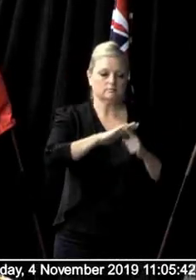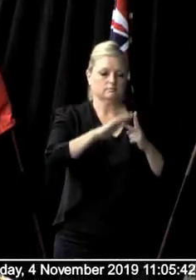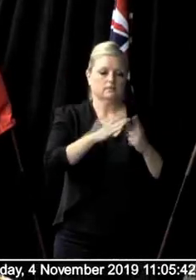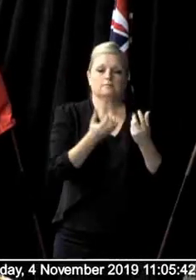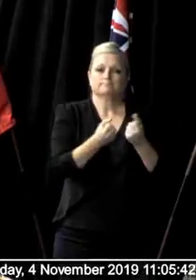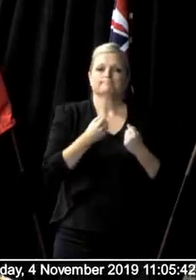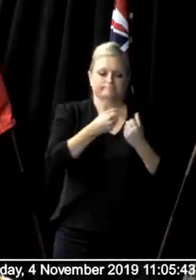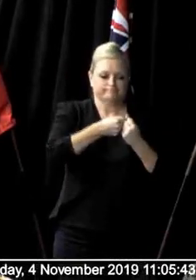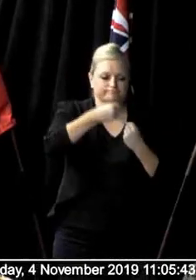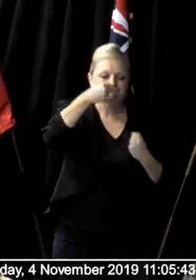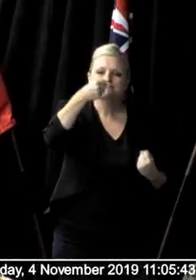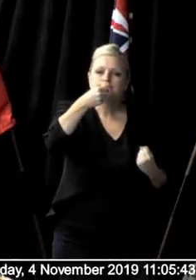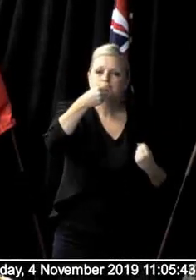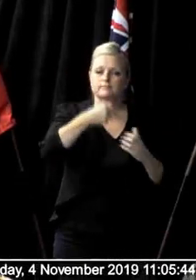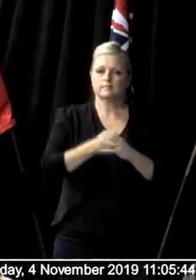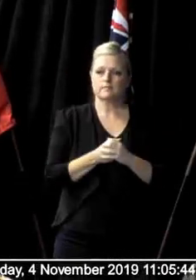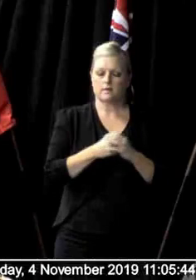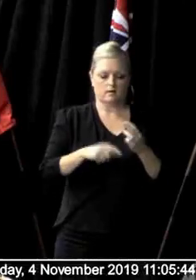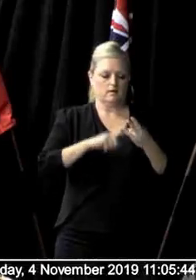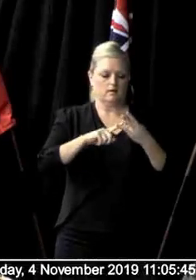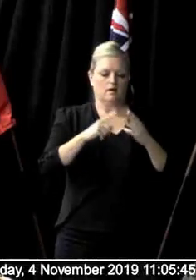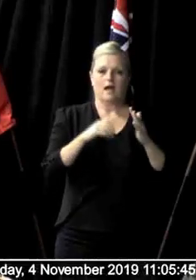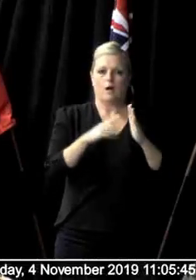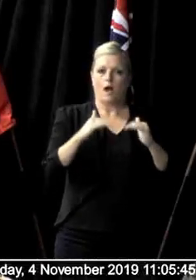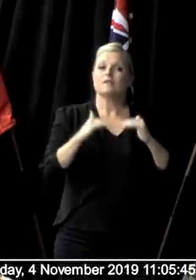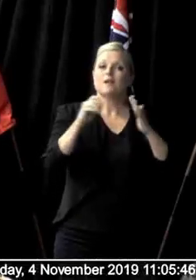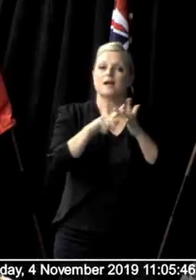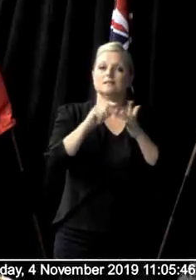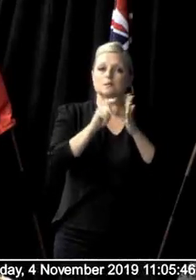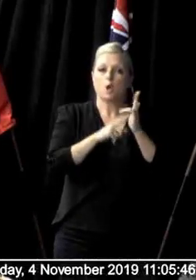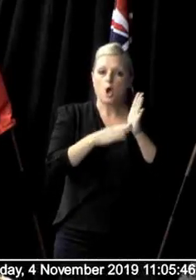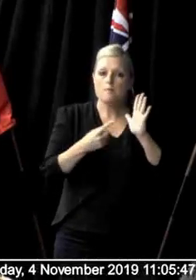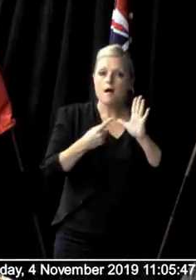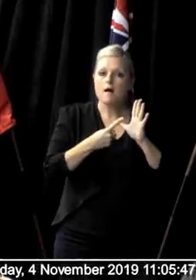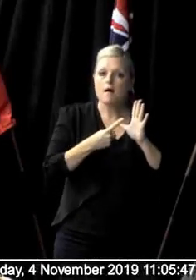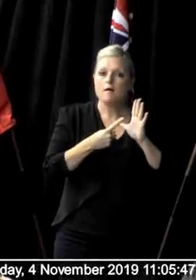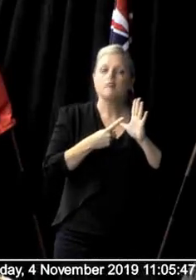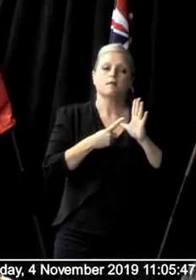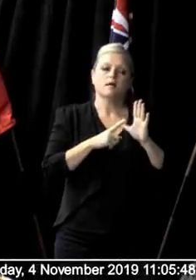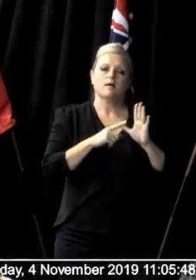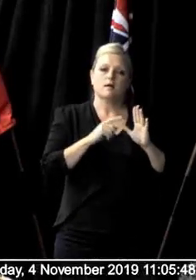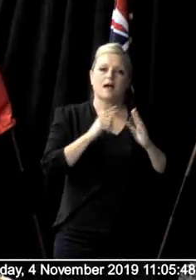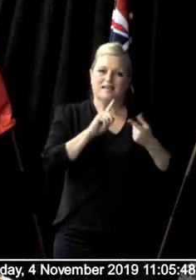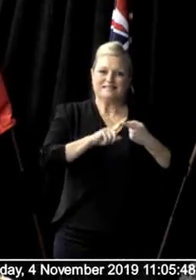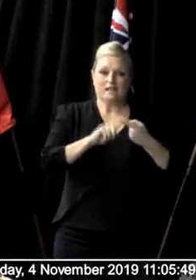and advanced diploma and diploma education outcomes for people with disability are still low compared to people without disability.